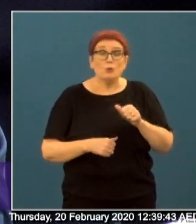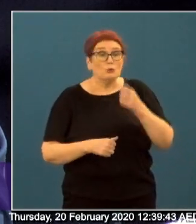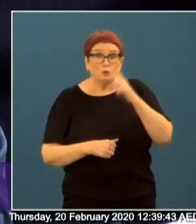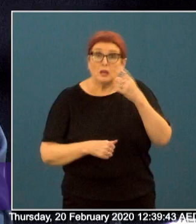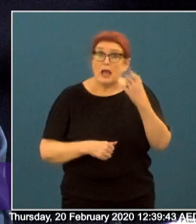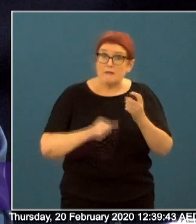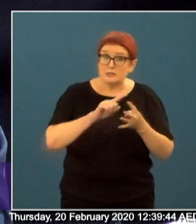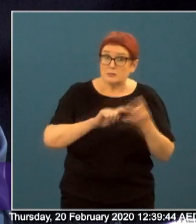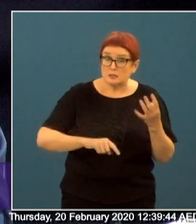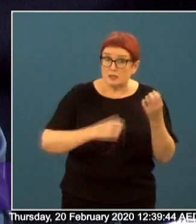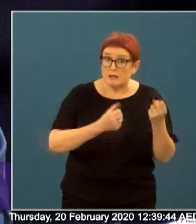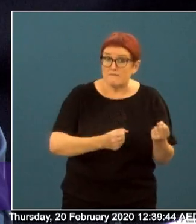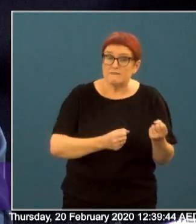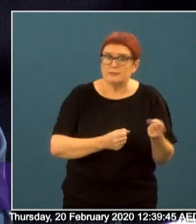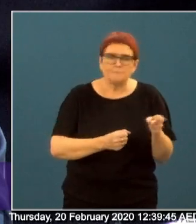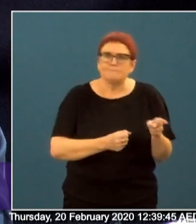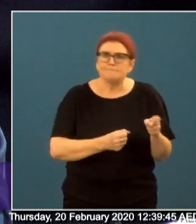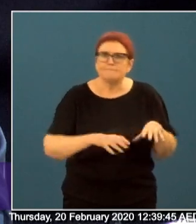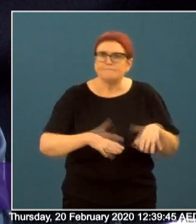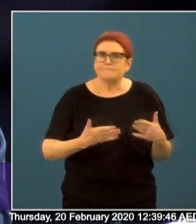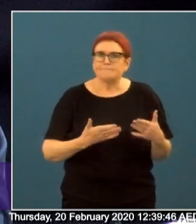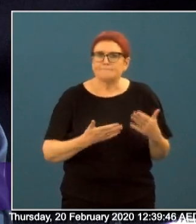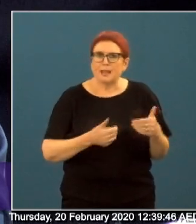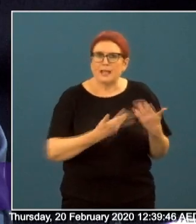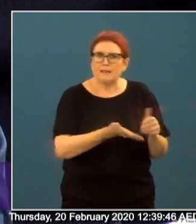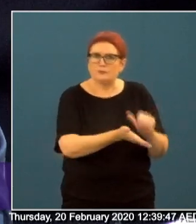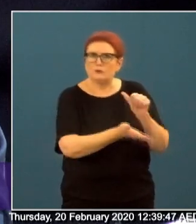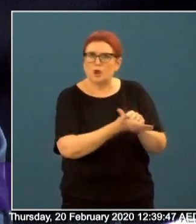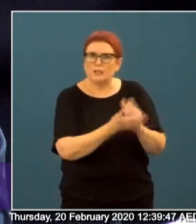who haven't received the access to appropriate rehabilitation,